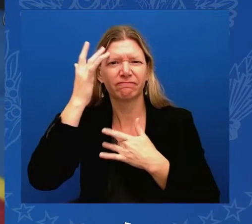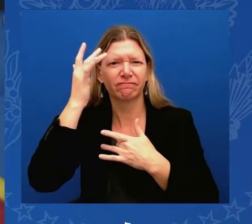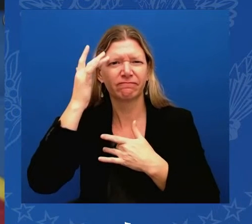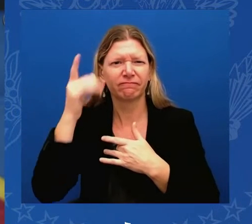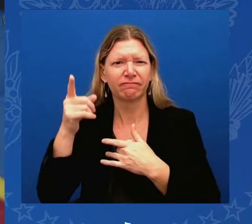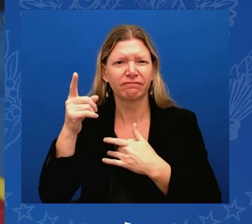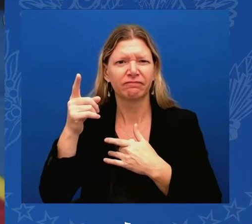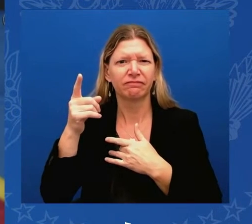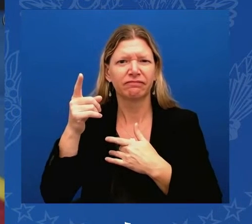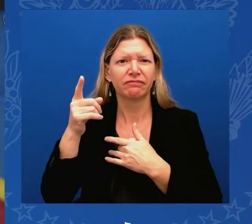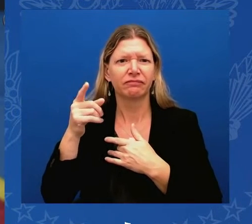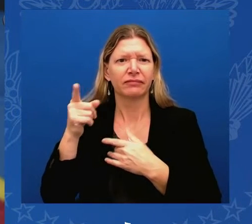Cancer took his last breath.